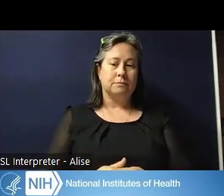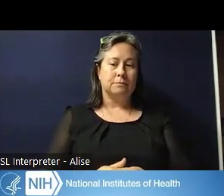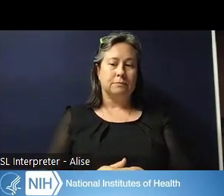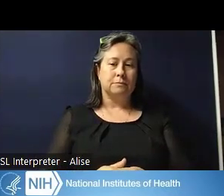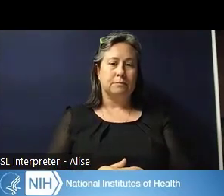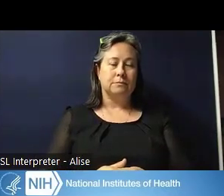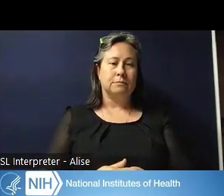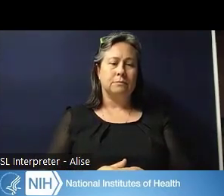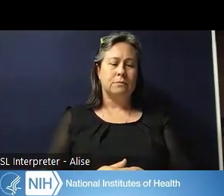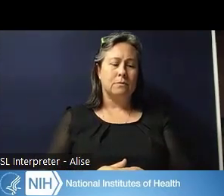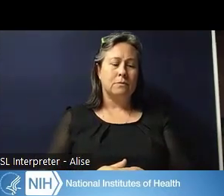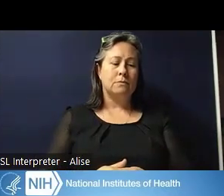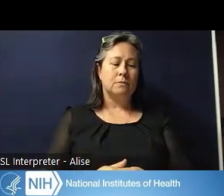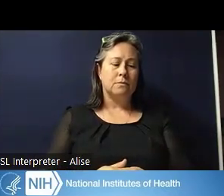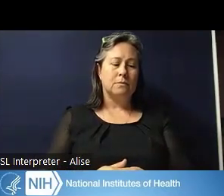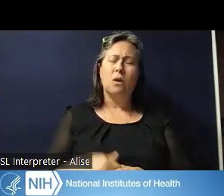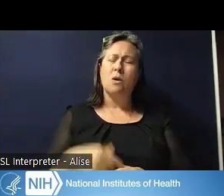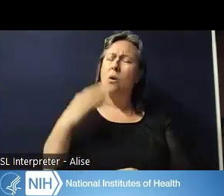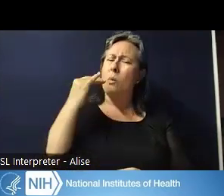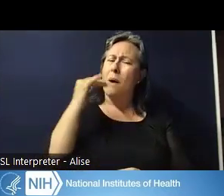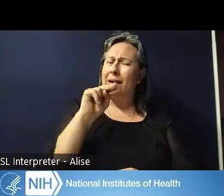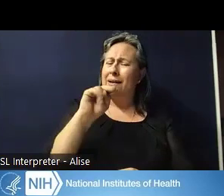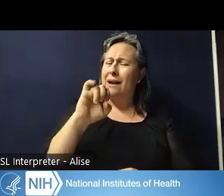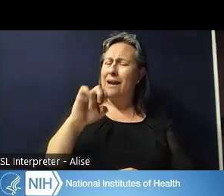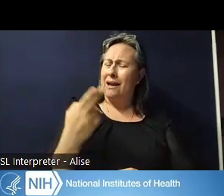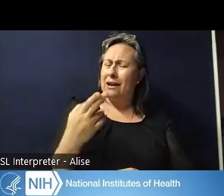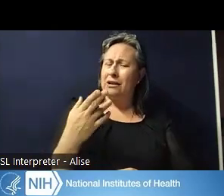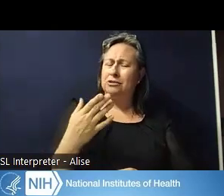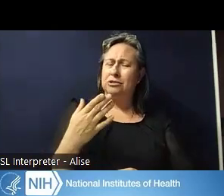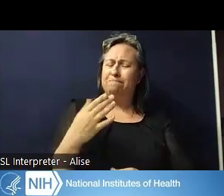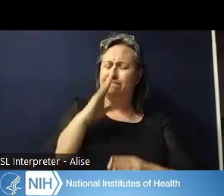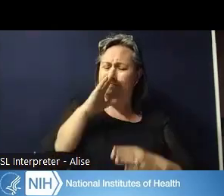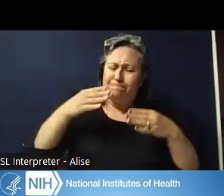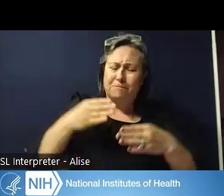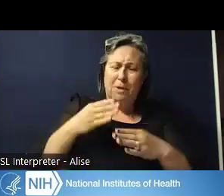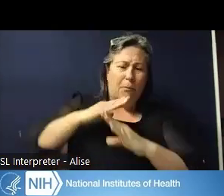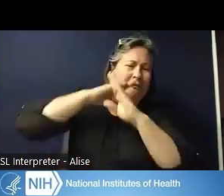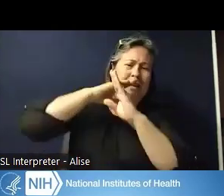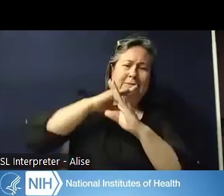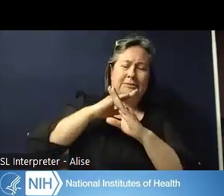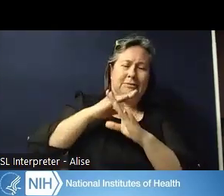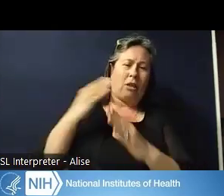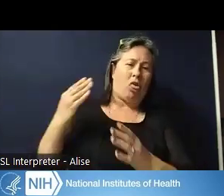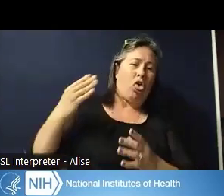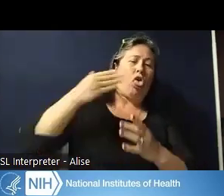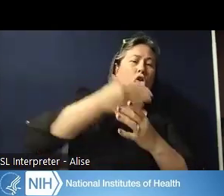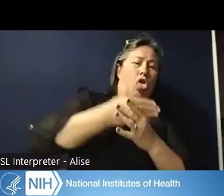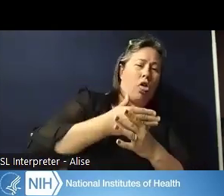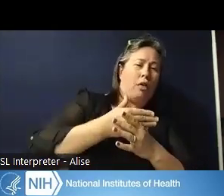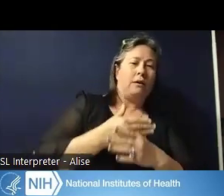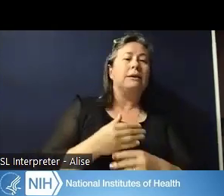So why is NIH focused on preventing foreign interference? Integrity, foreign interference